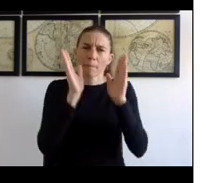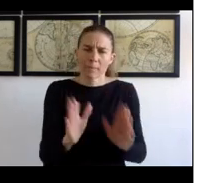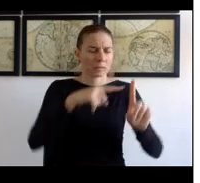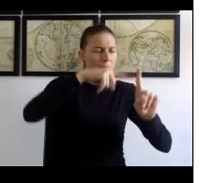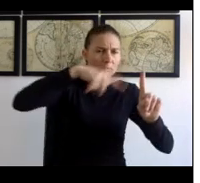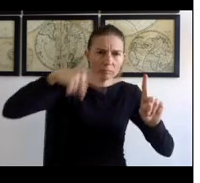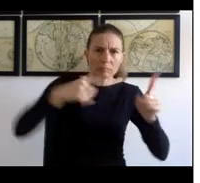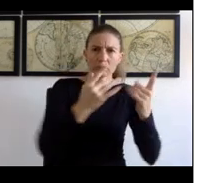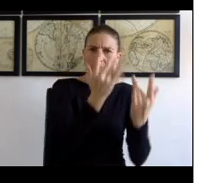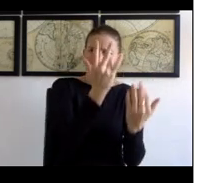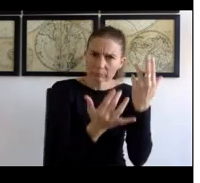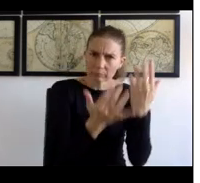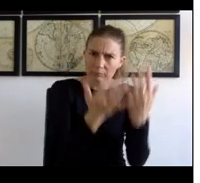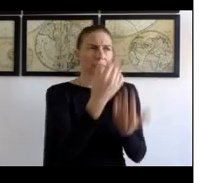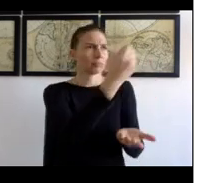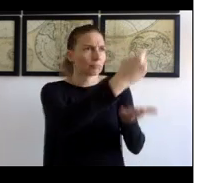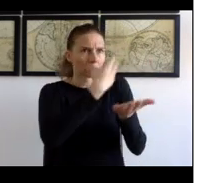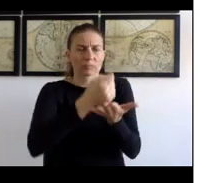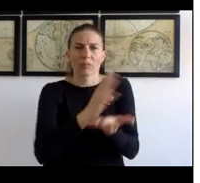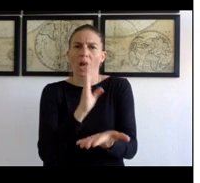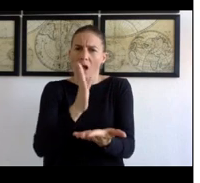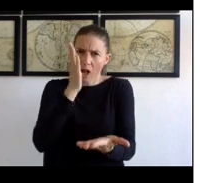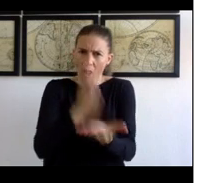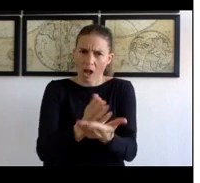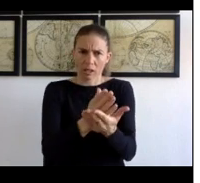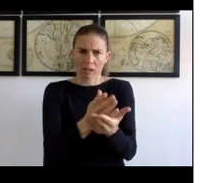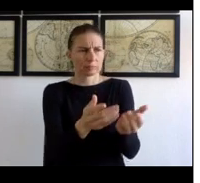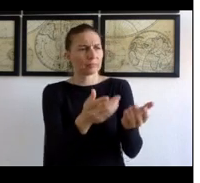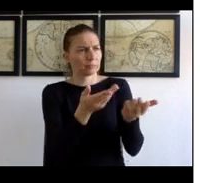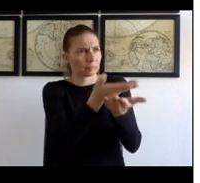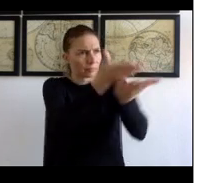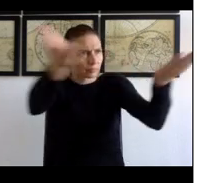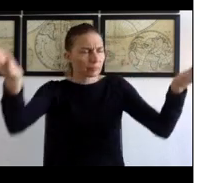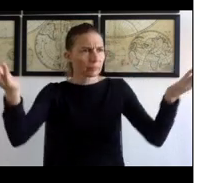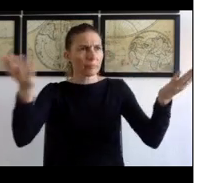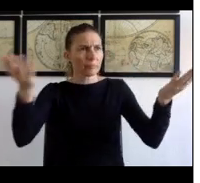and worldwide organizations of persons with disabilities can demonstrate.